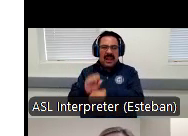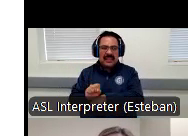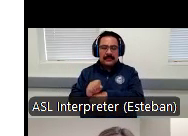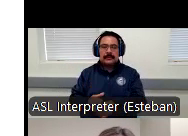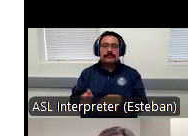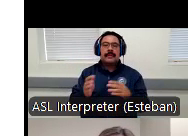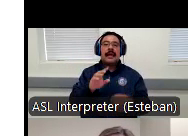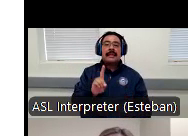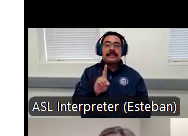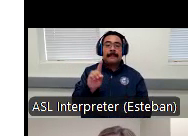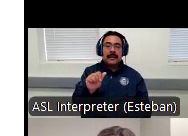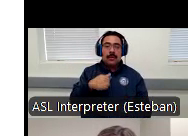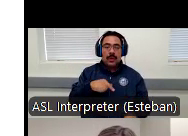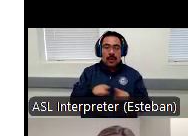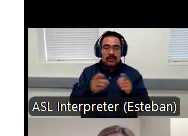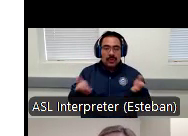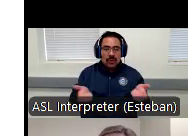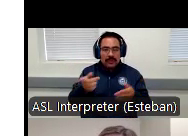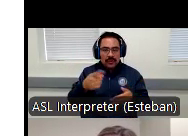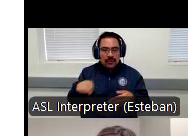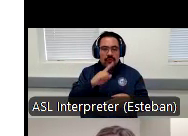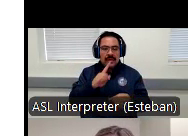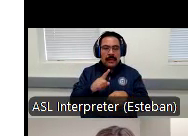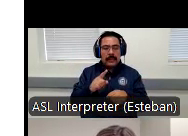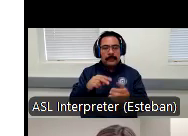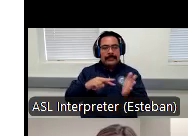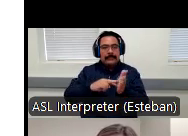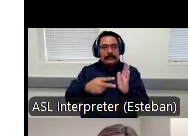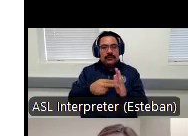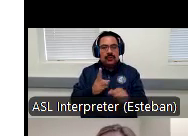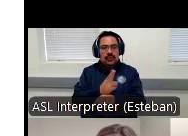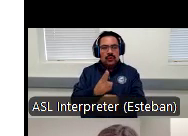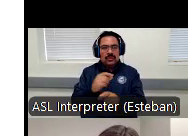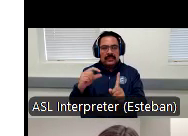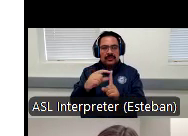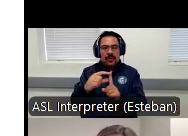We also will encourage you to be really intentional about using the term accessible